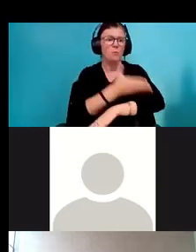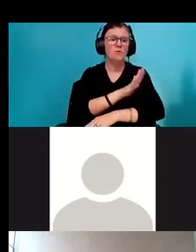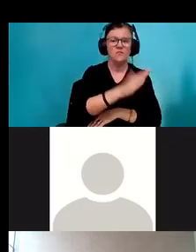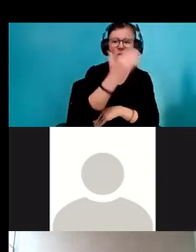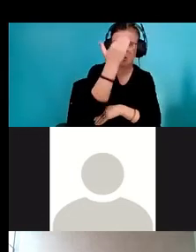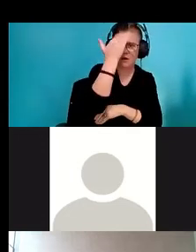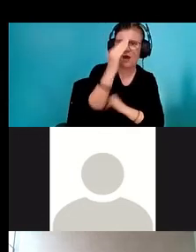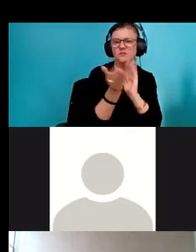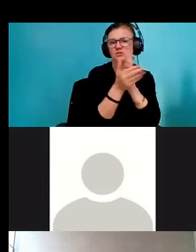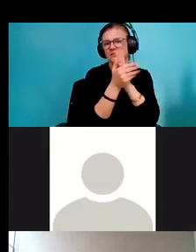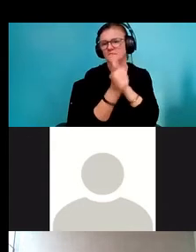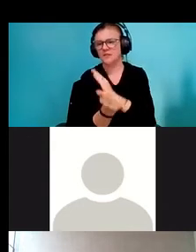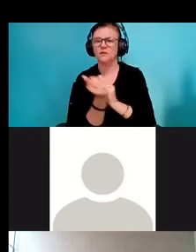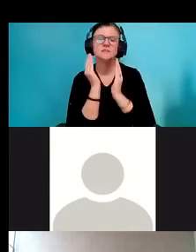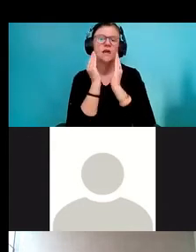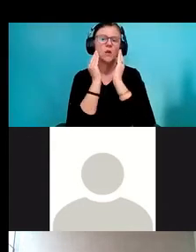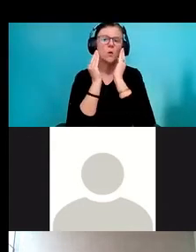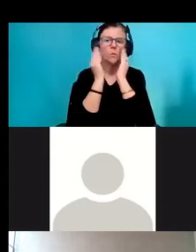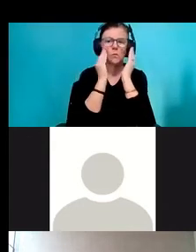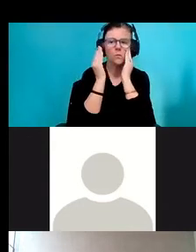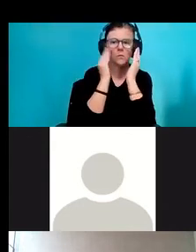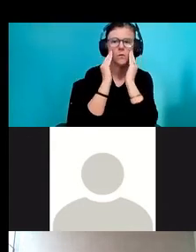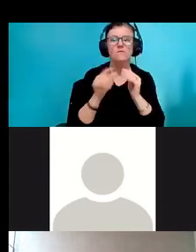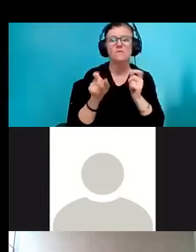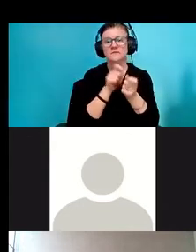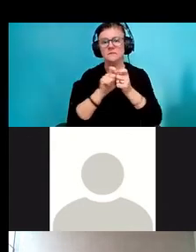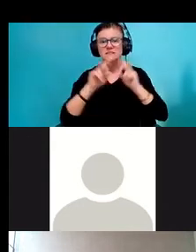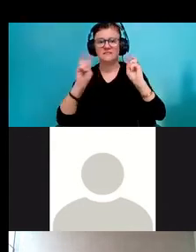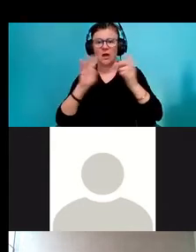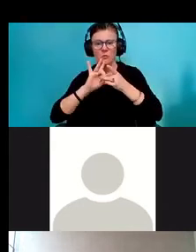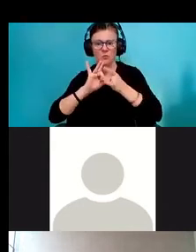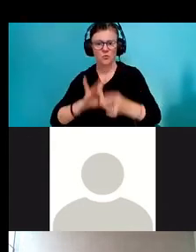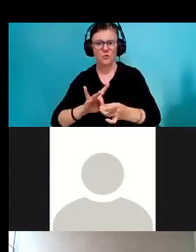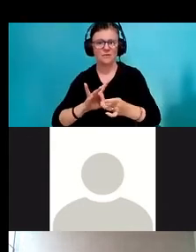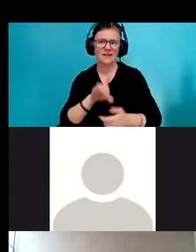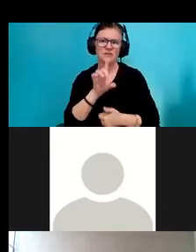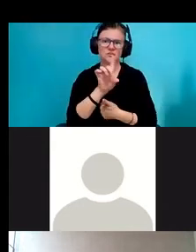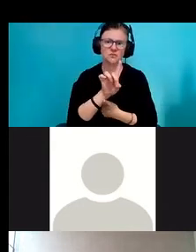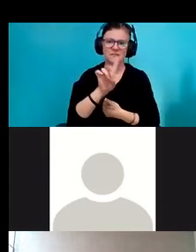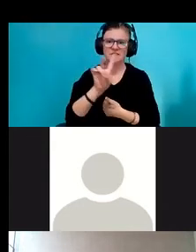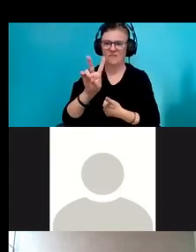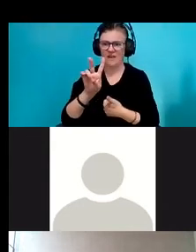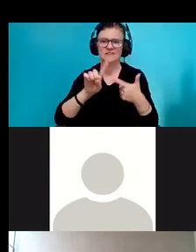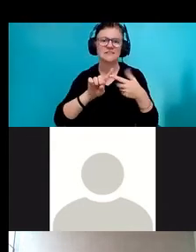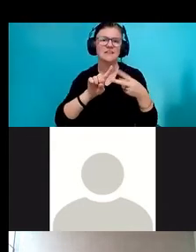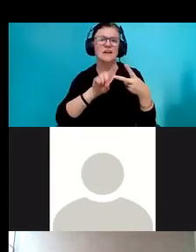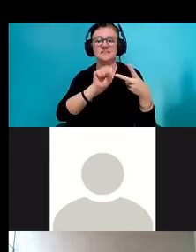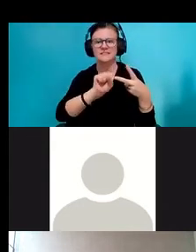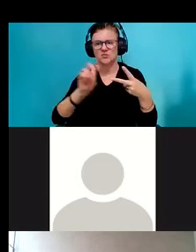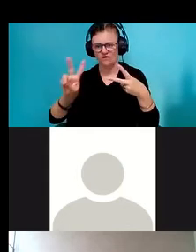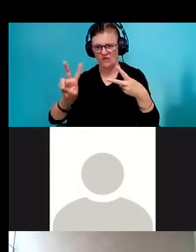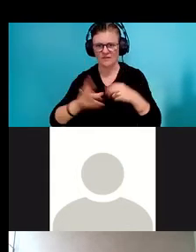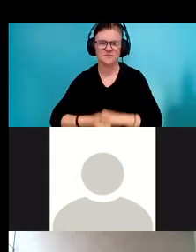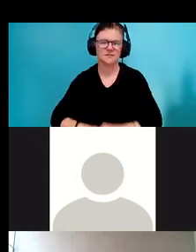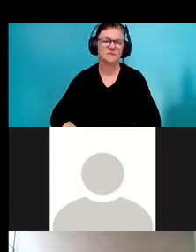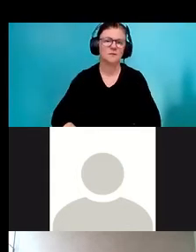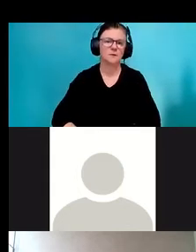skills, and awareness of topics related to domestic and sexual violence."